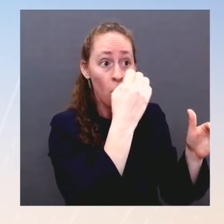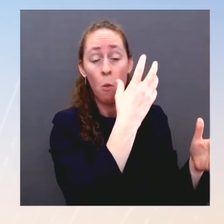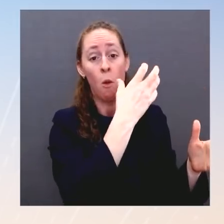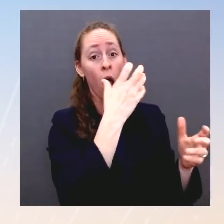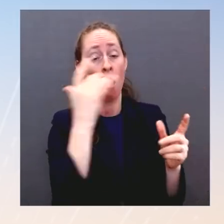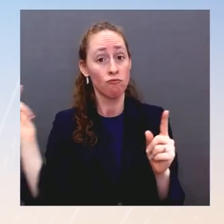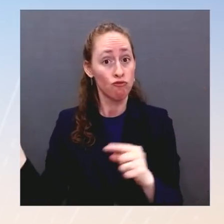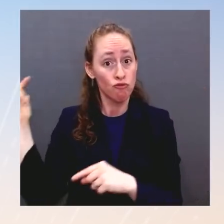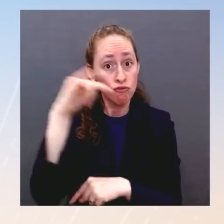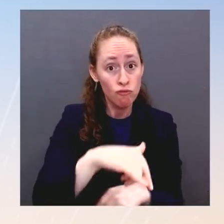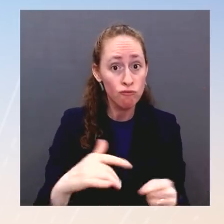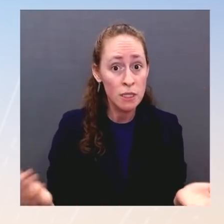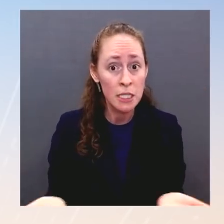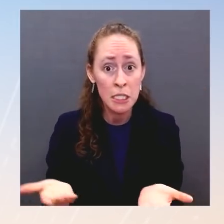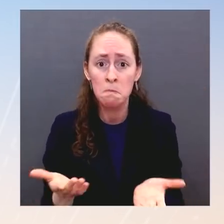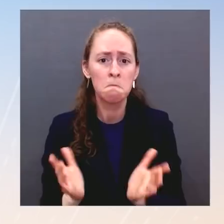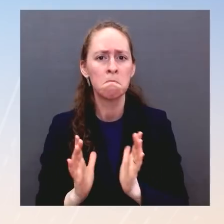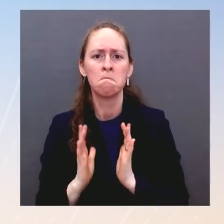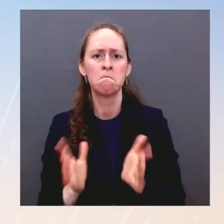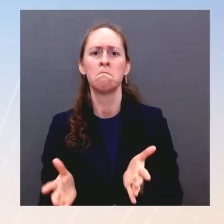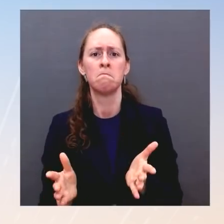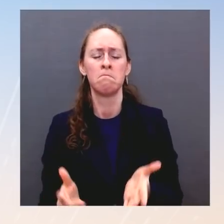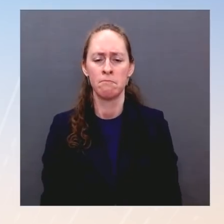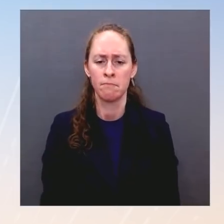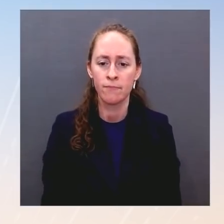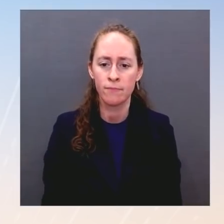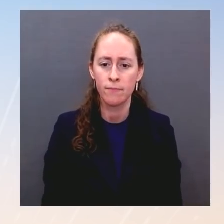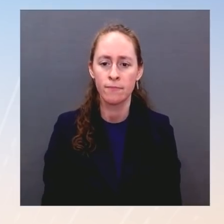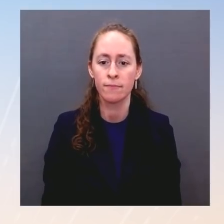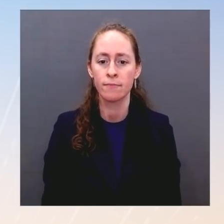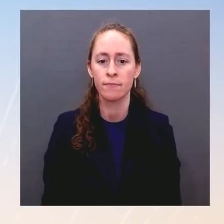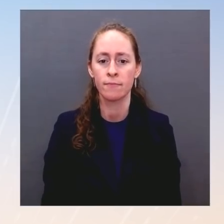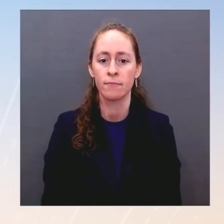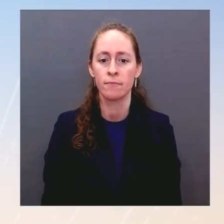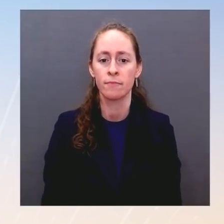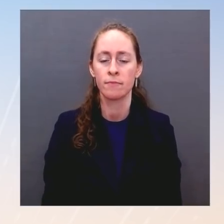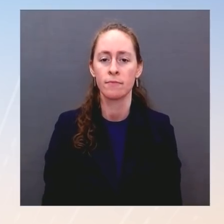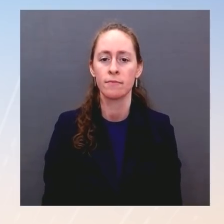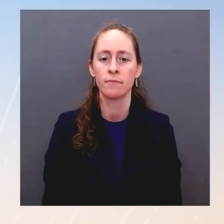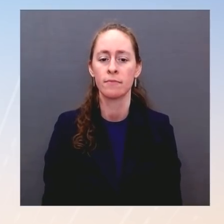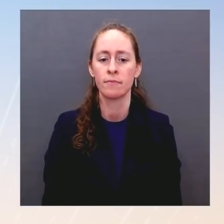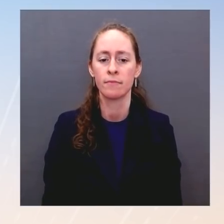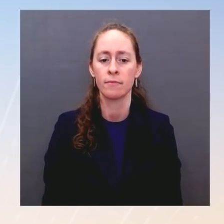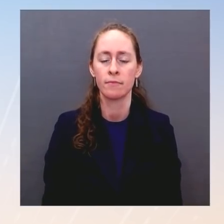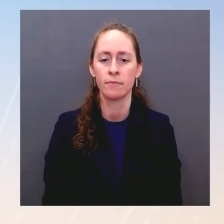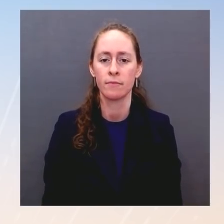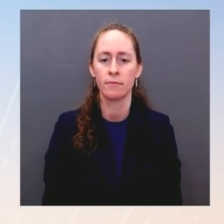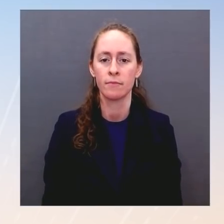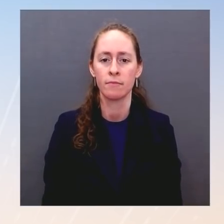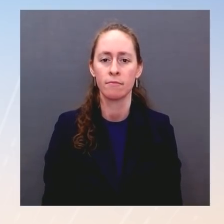Go ahead. The Press: Just following up on the question and your discussion of sanctioning oil and gas and --